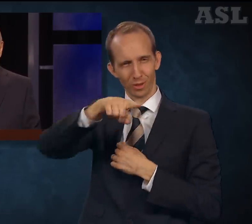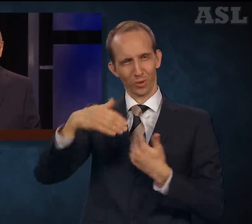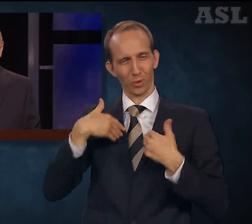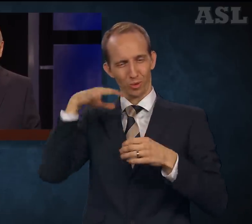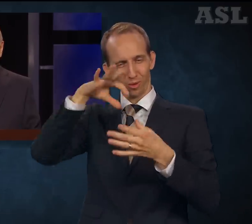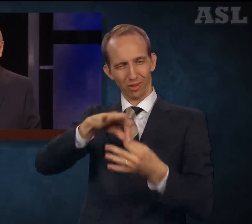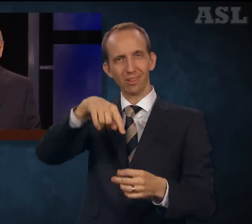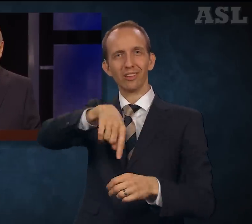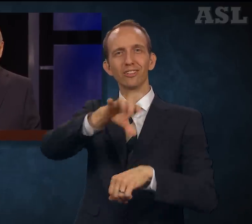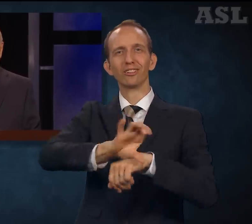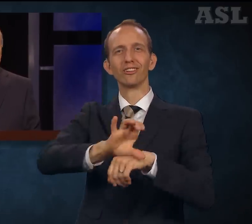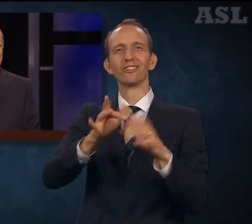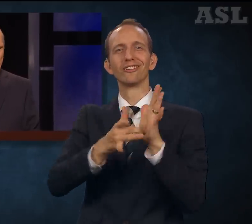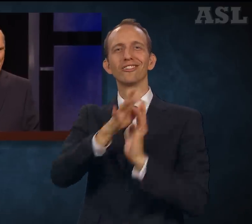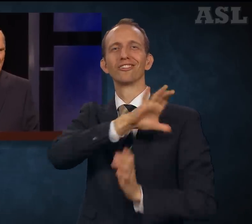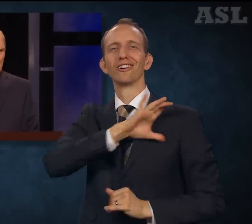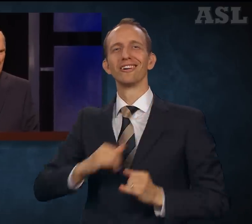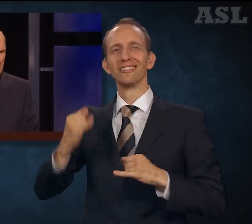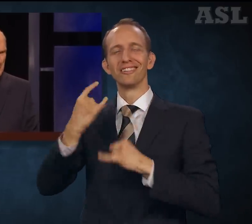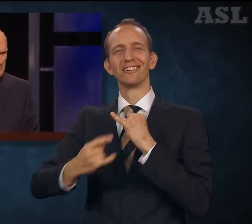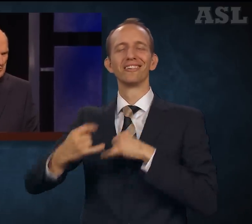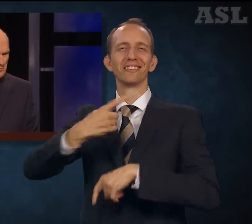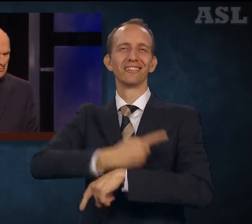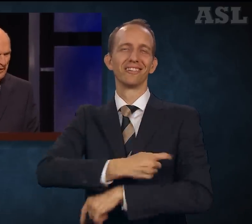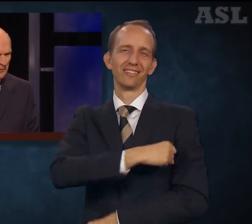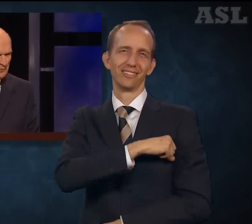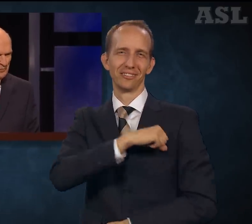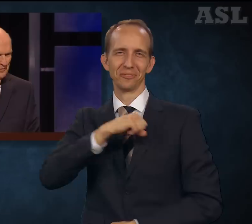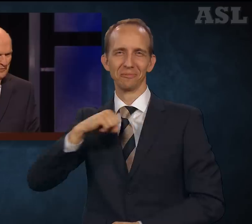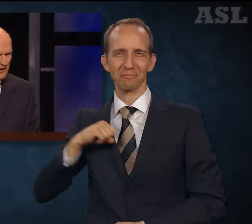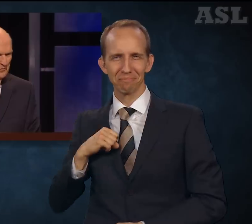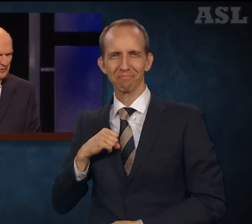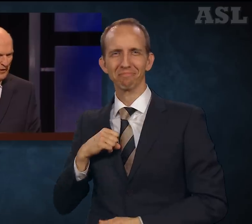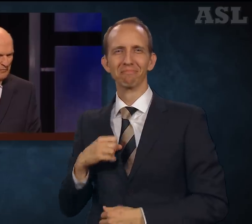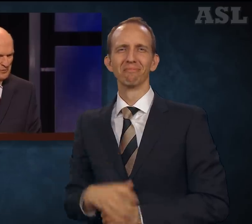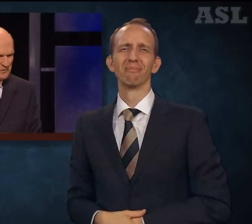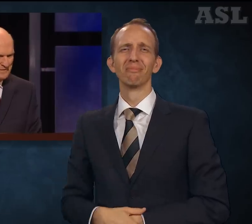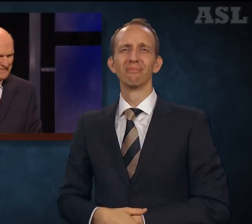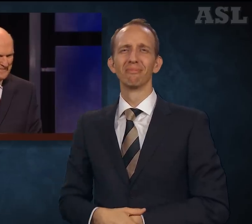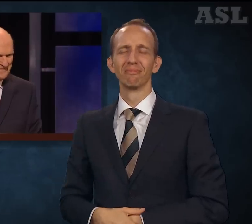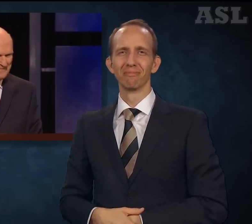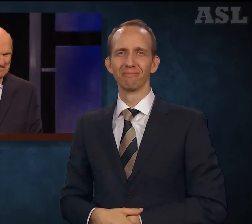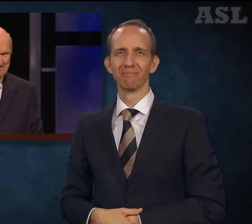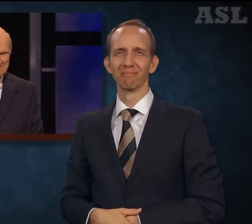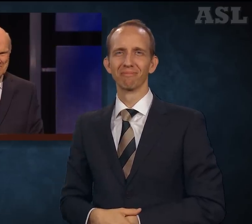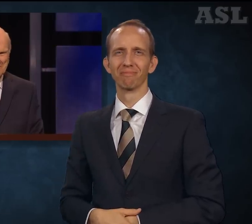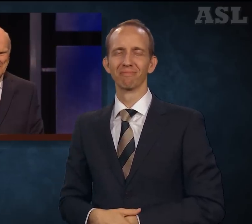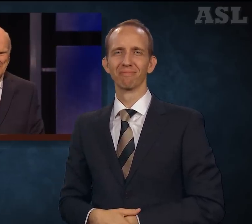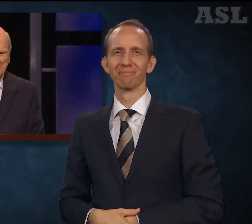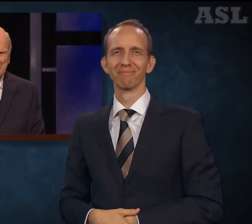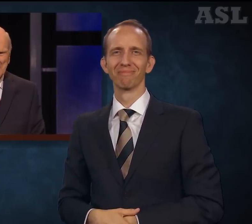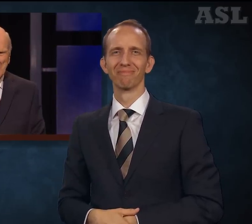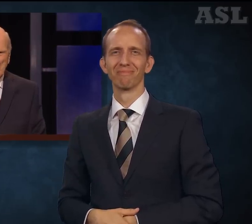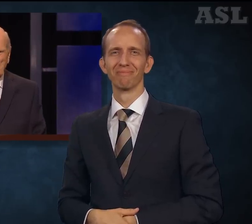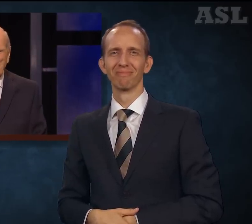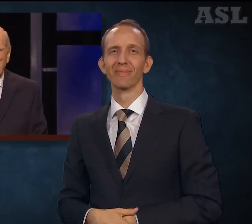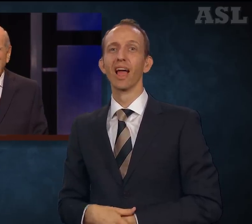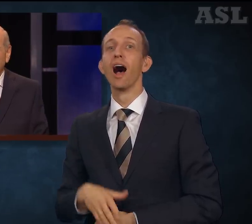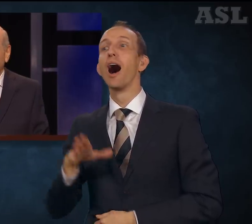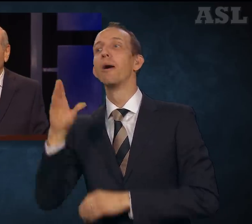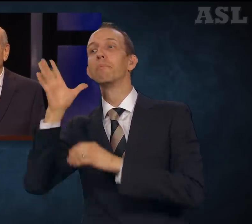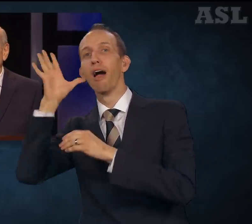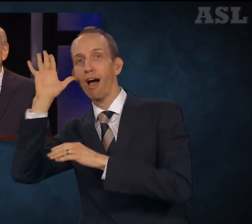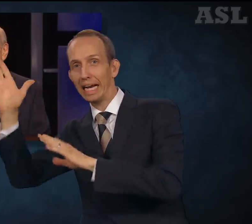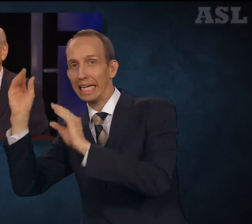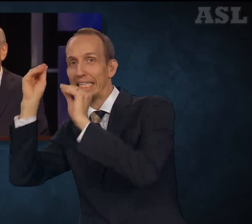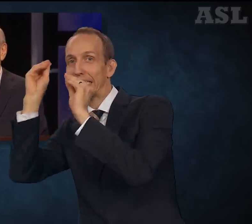THE YOUTH OF THE CHURCH OF JESUS